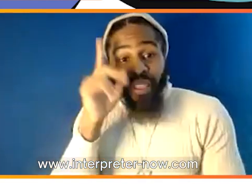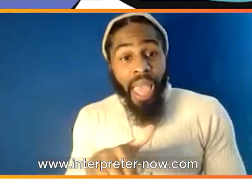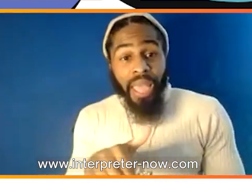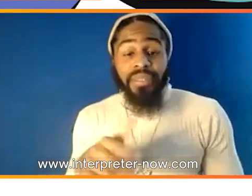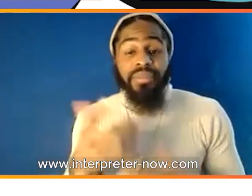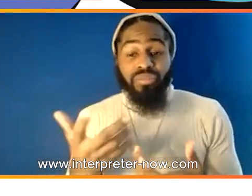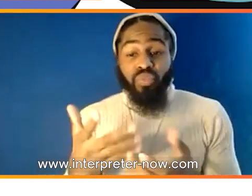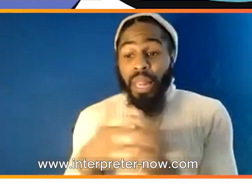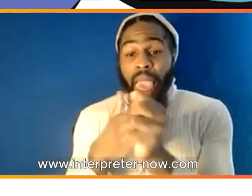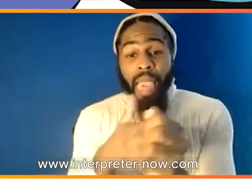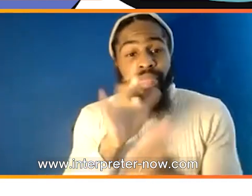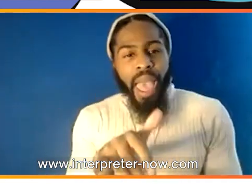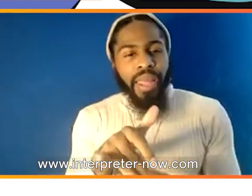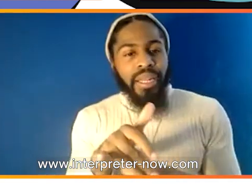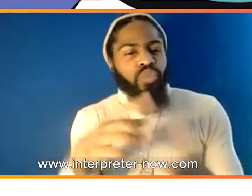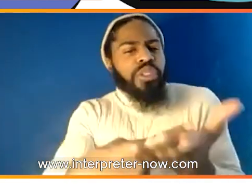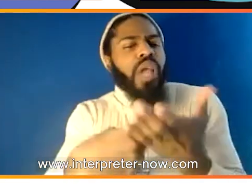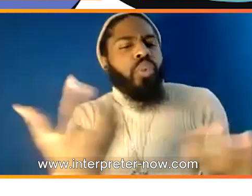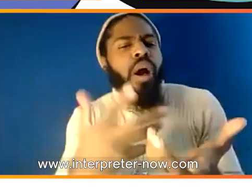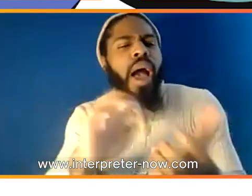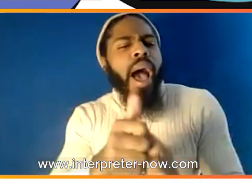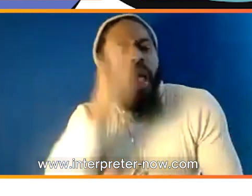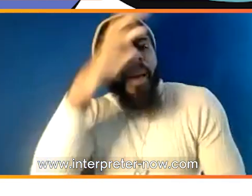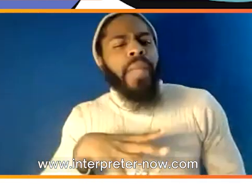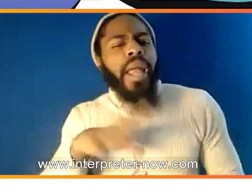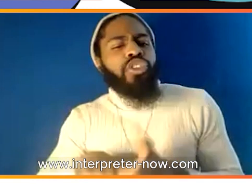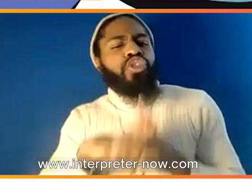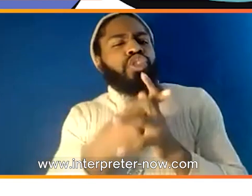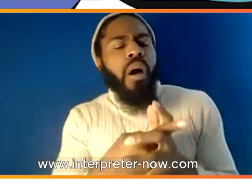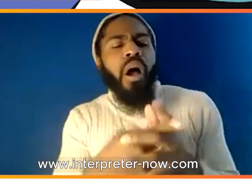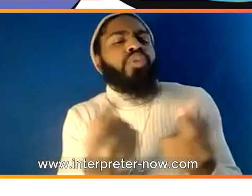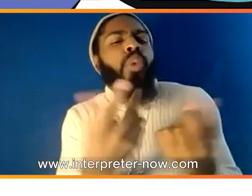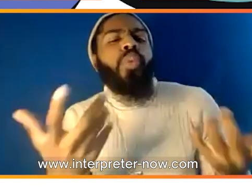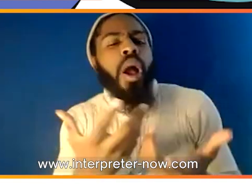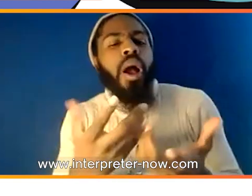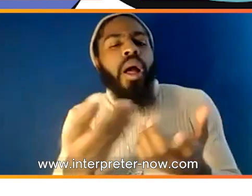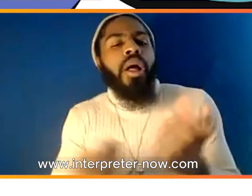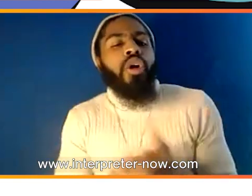do is focus on exactly what I just talked about, how do men in their organizations start,